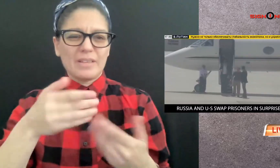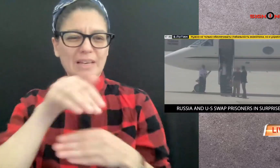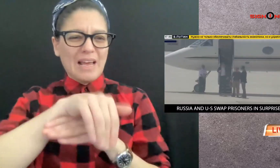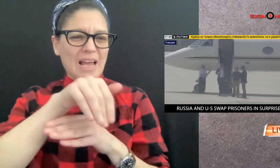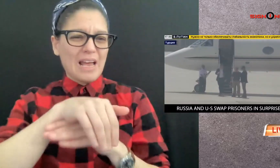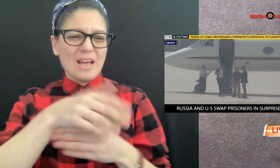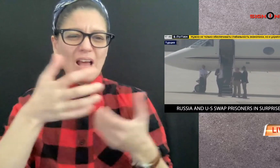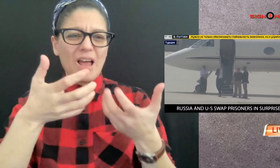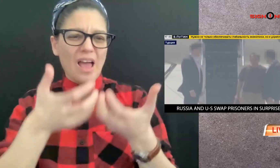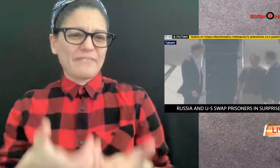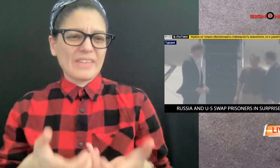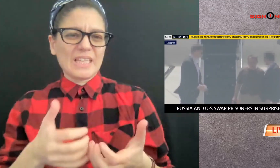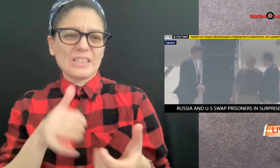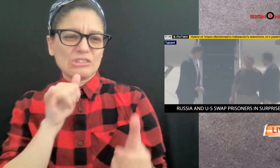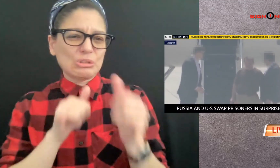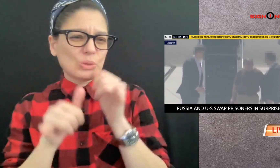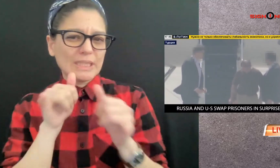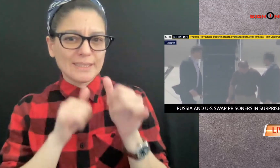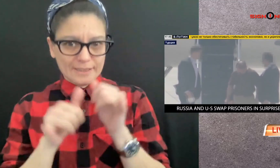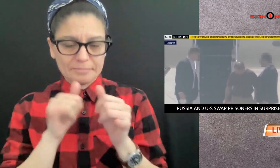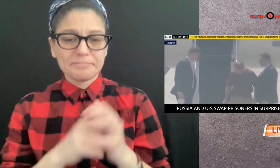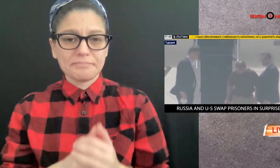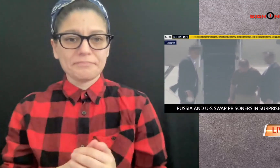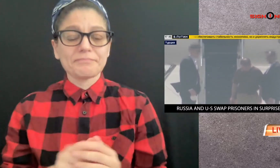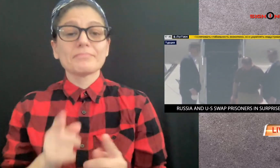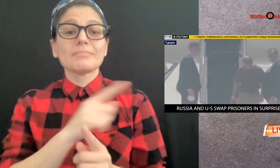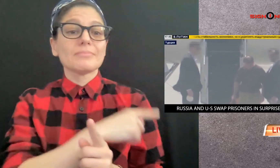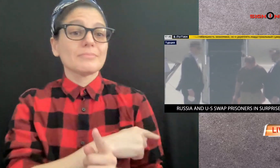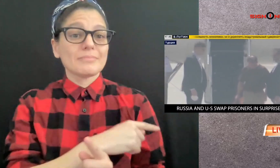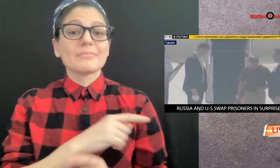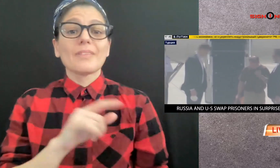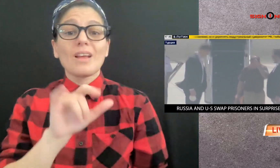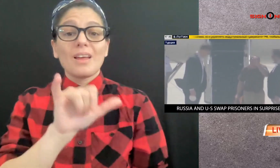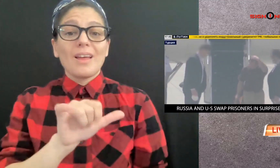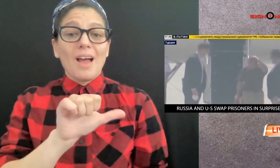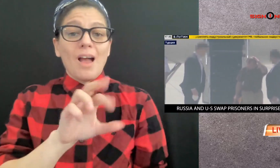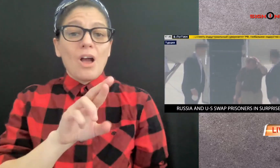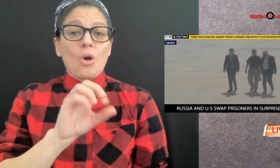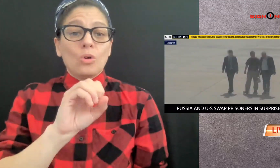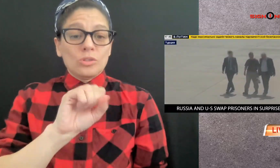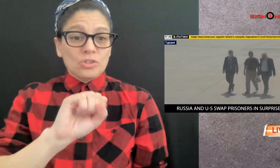assaulting an officer after a night of heavy drinking